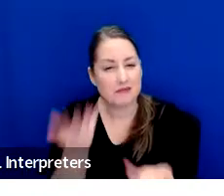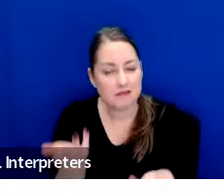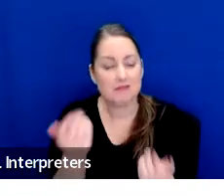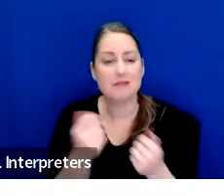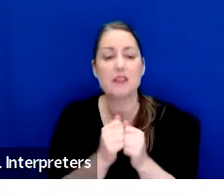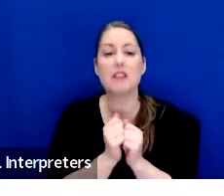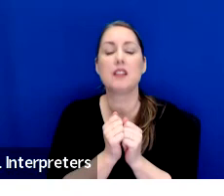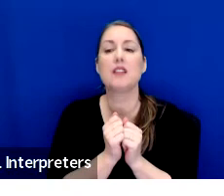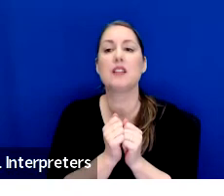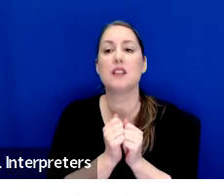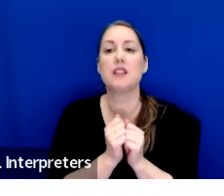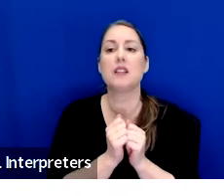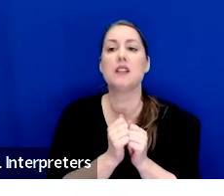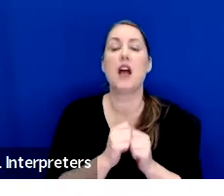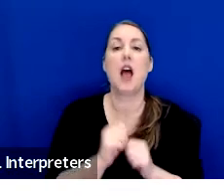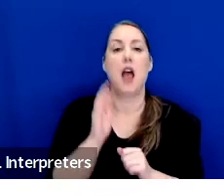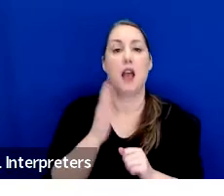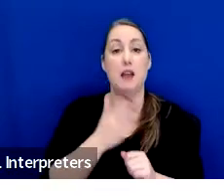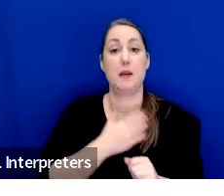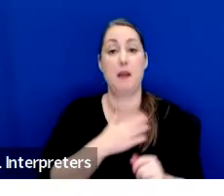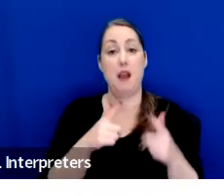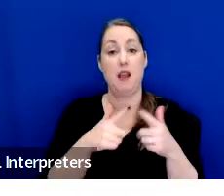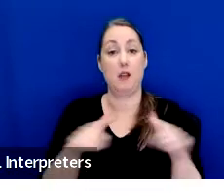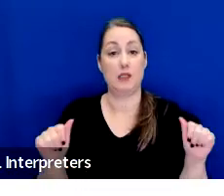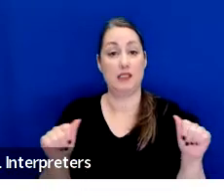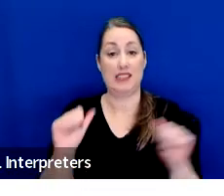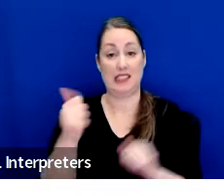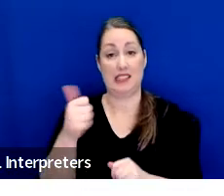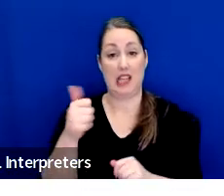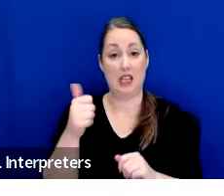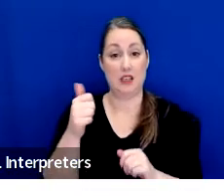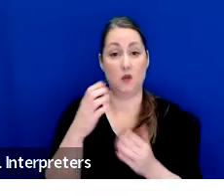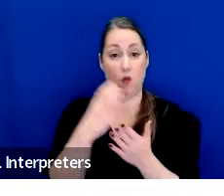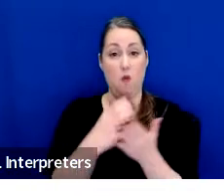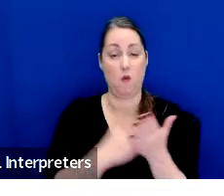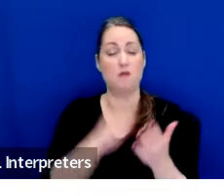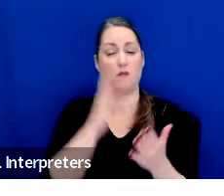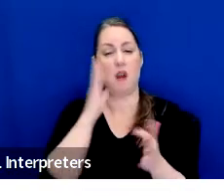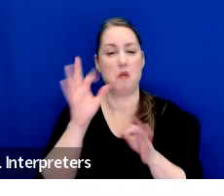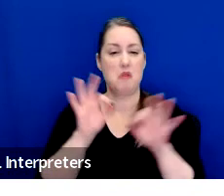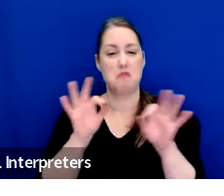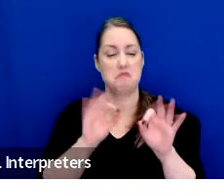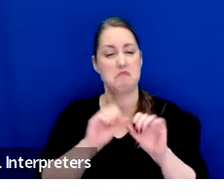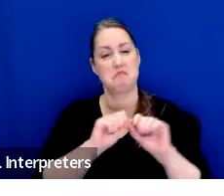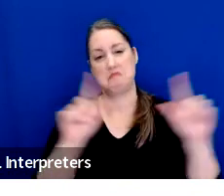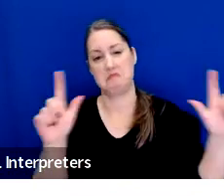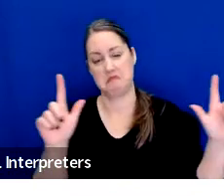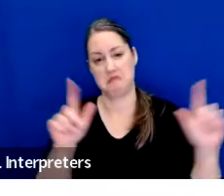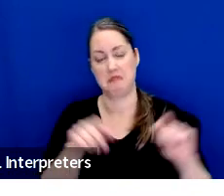my linguistics course that, that I created using library materials. So I want to give you kind of background